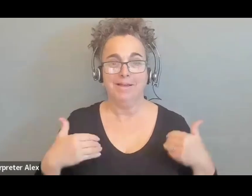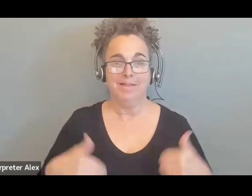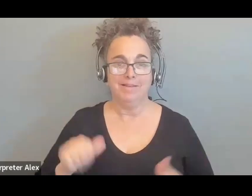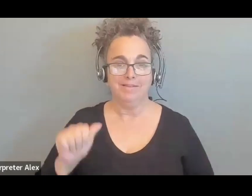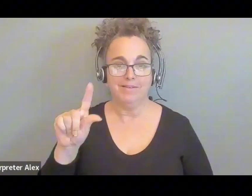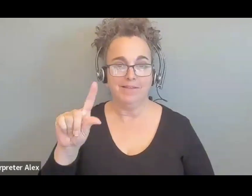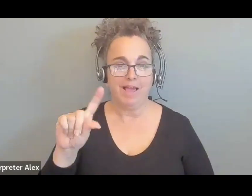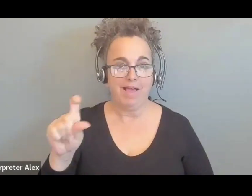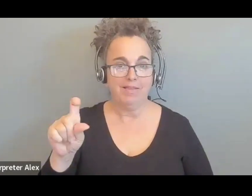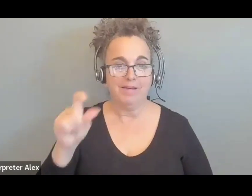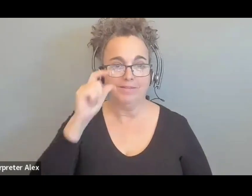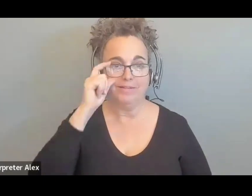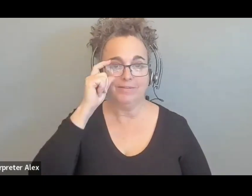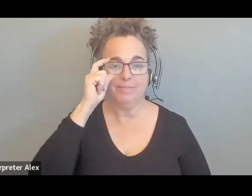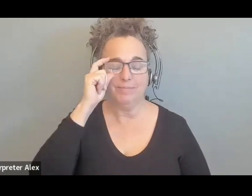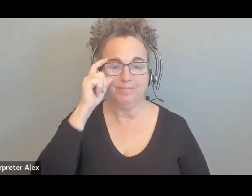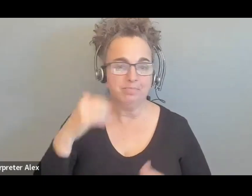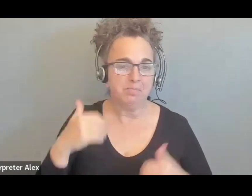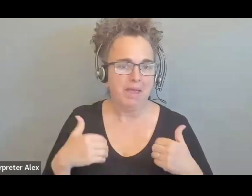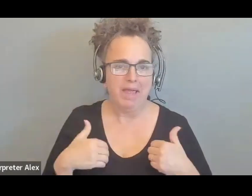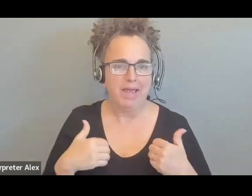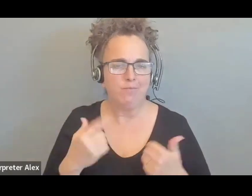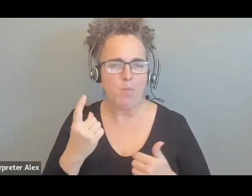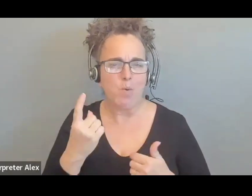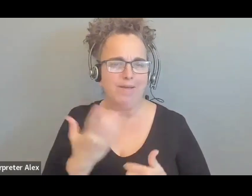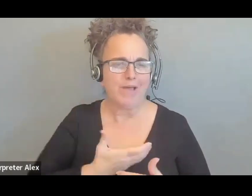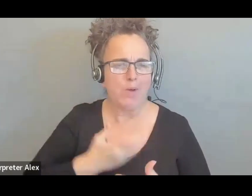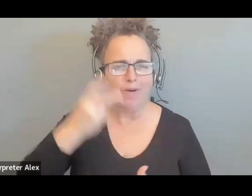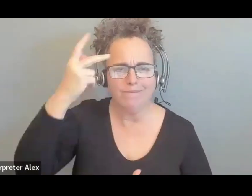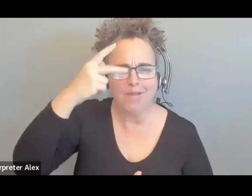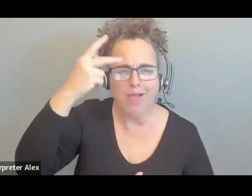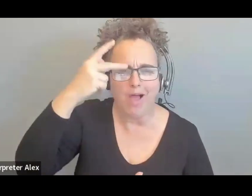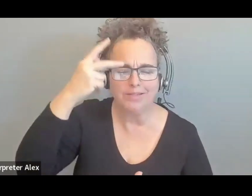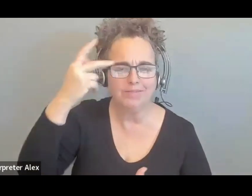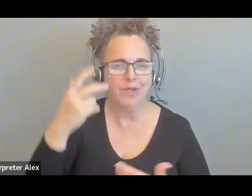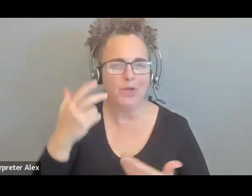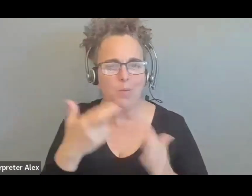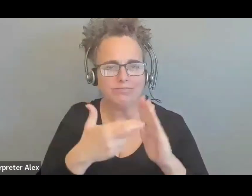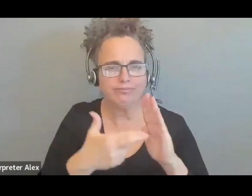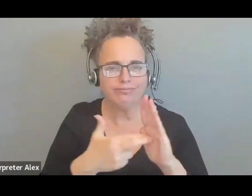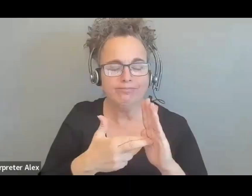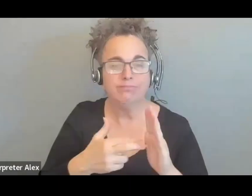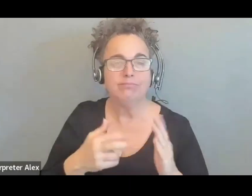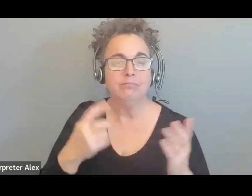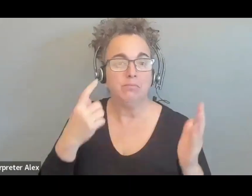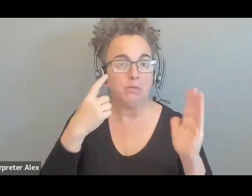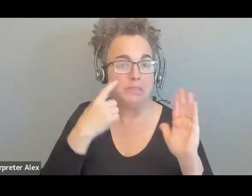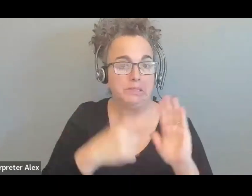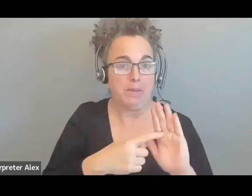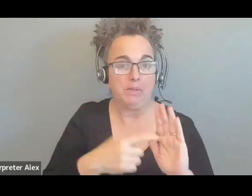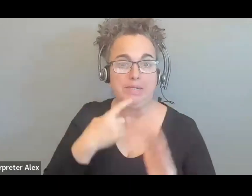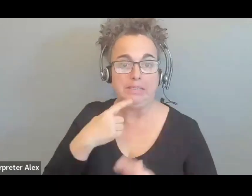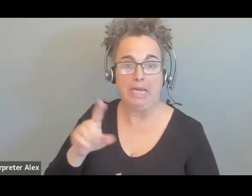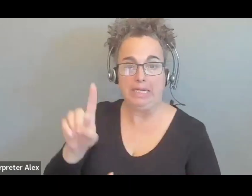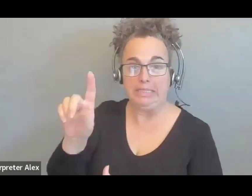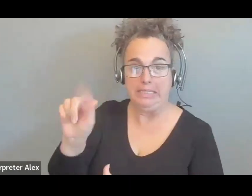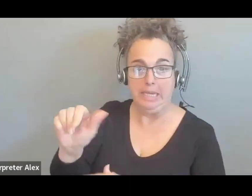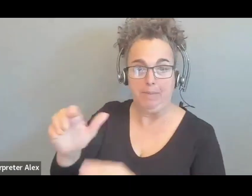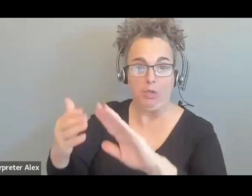of our like tenets or philosophies is that the disability community is like the one minority group